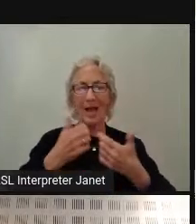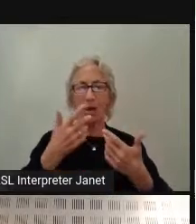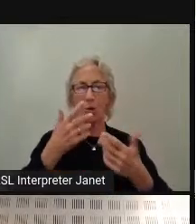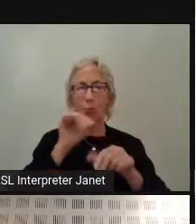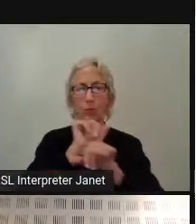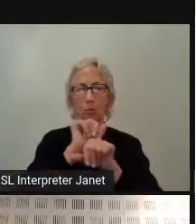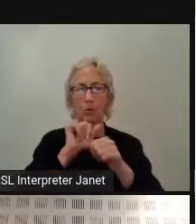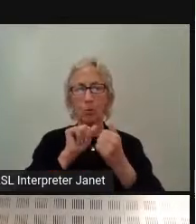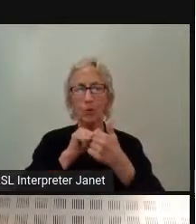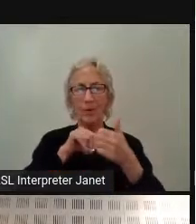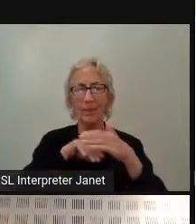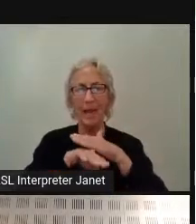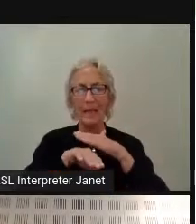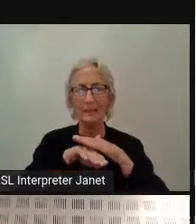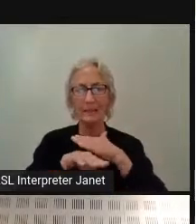We have